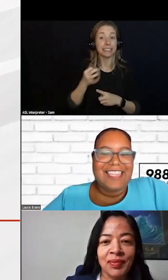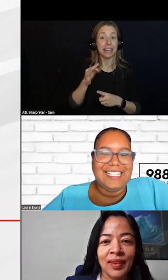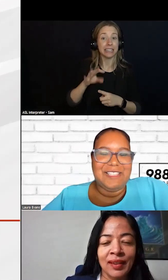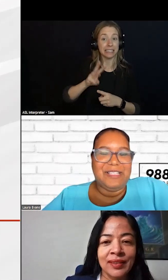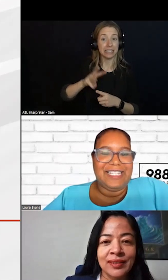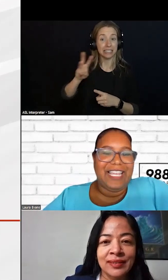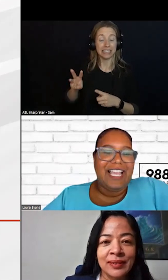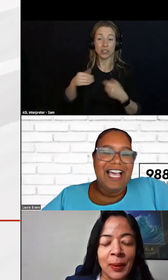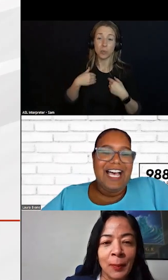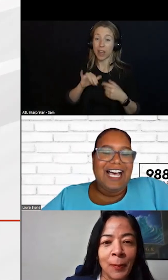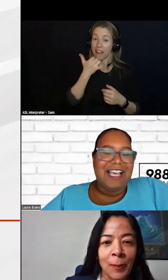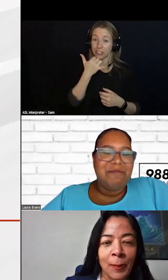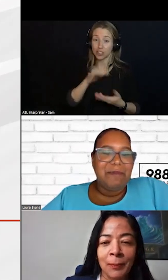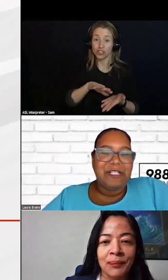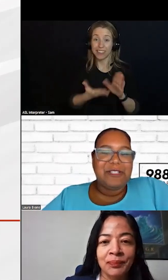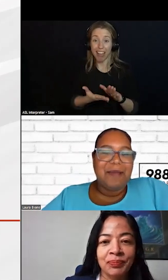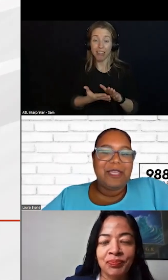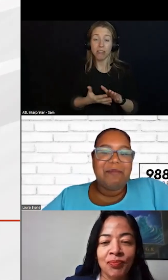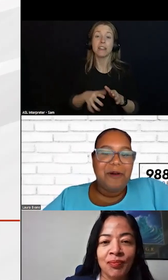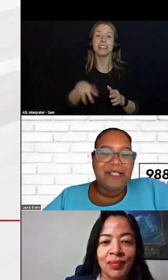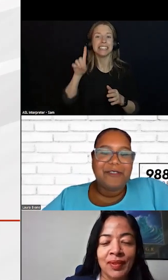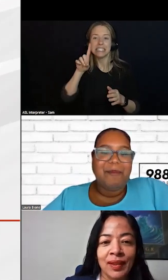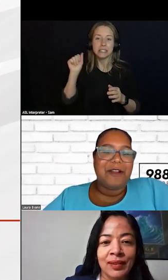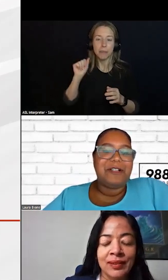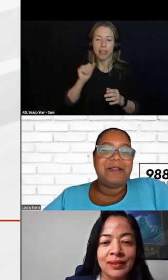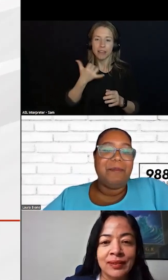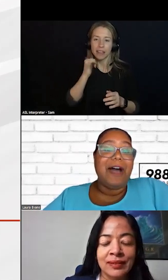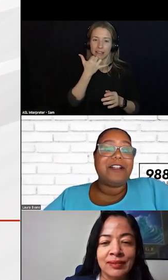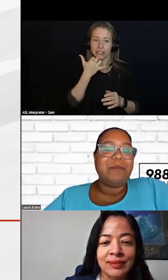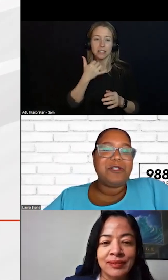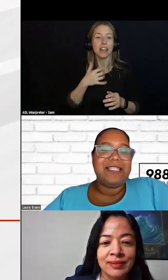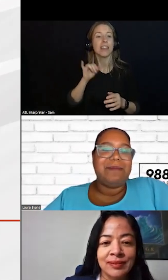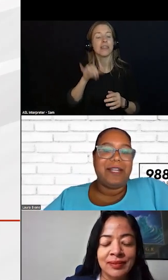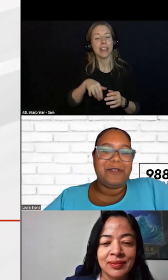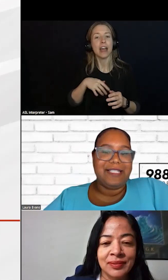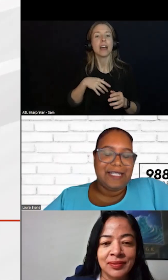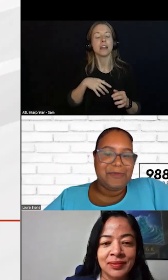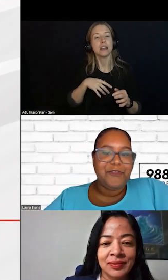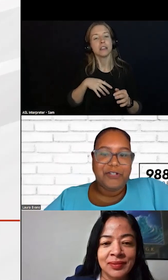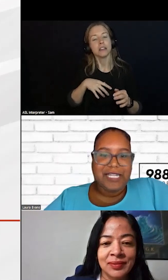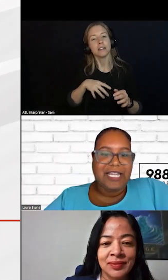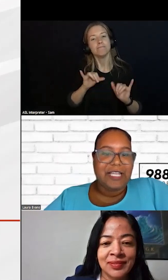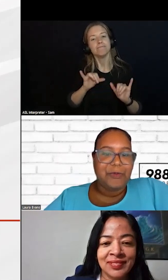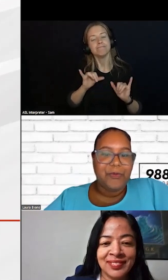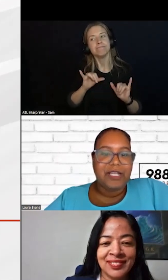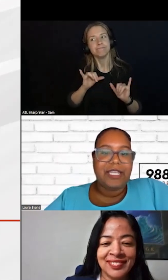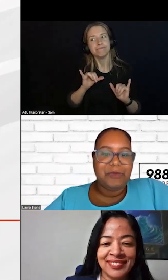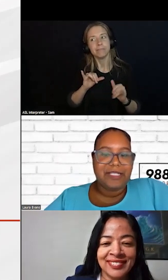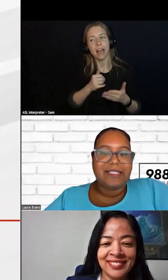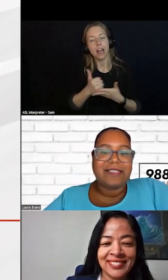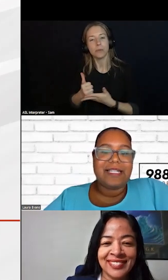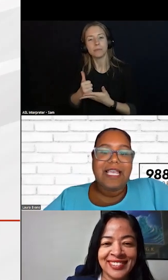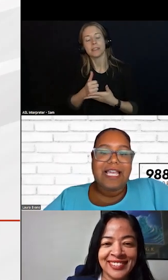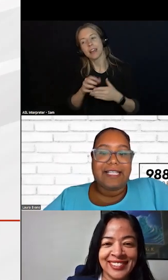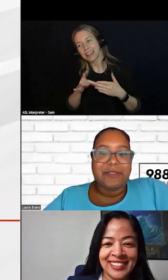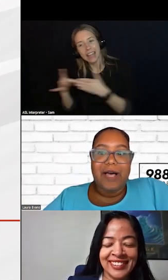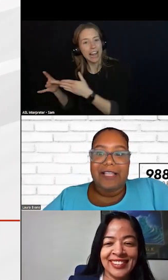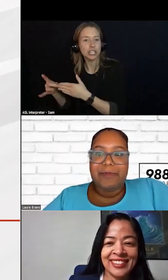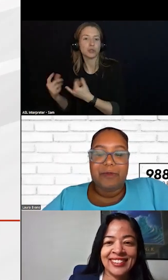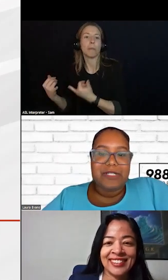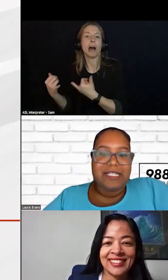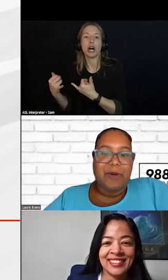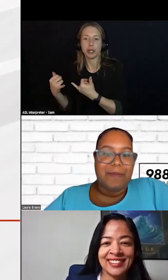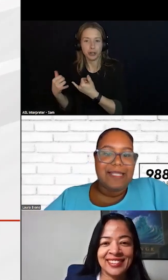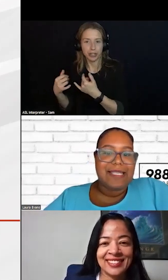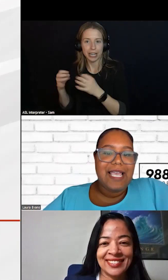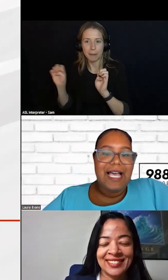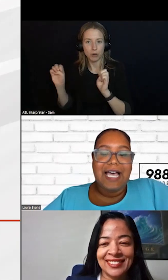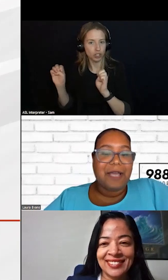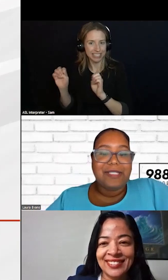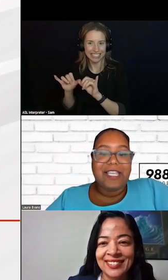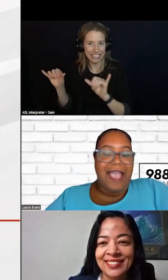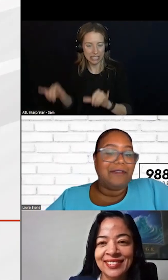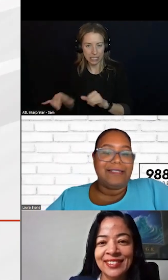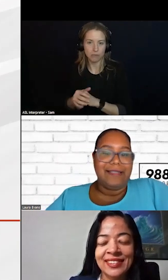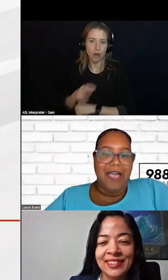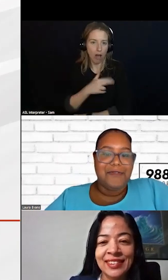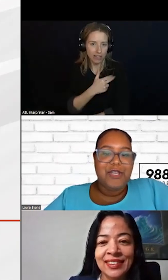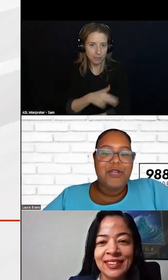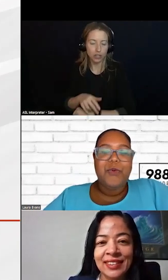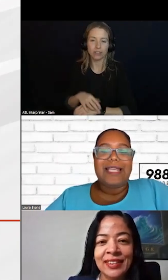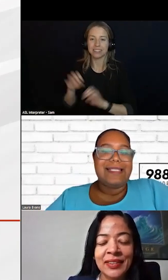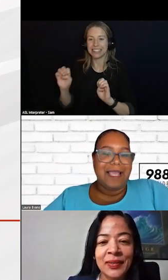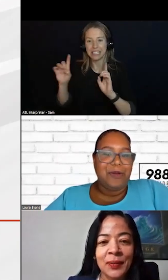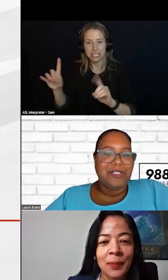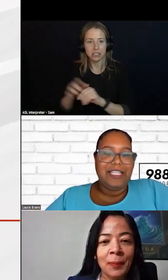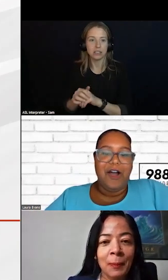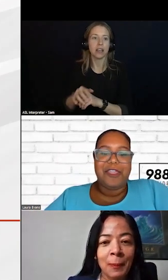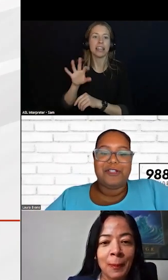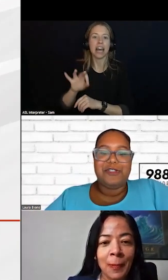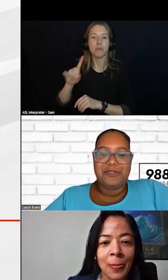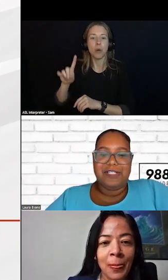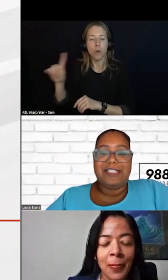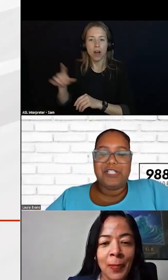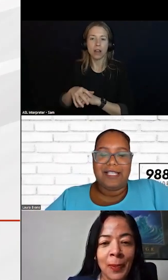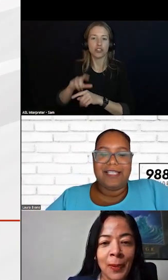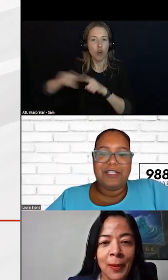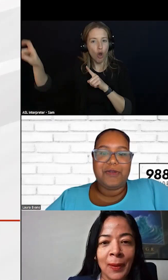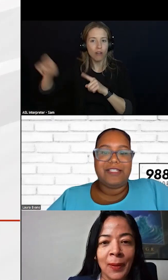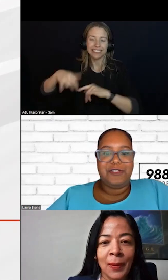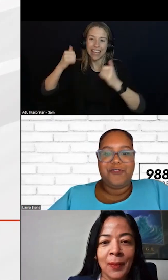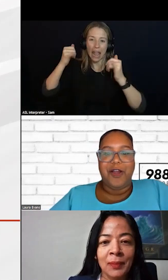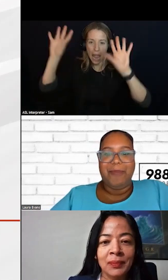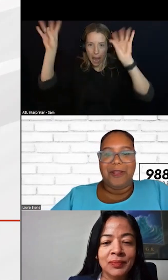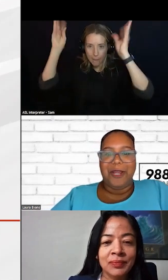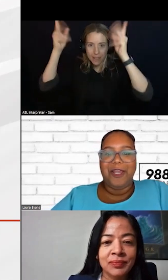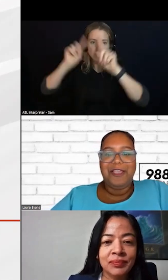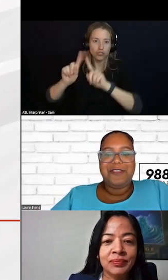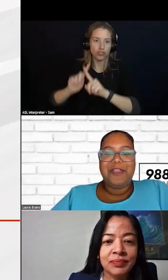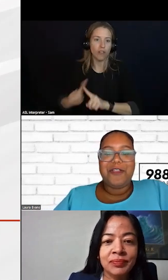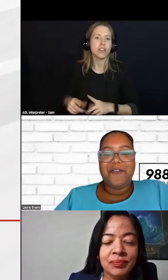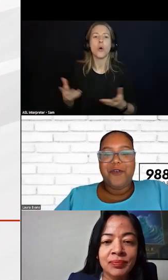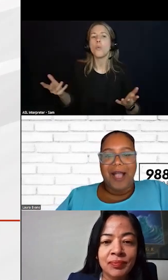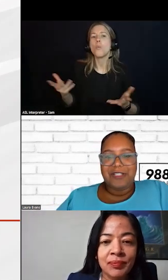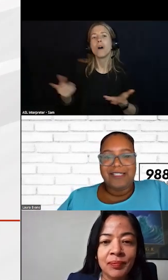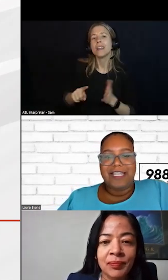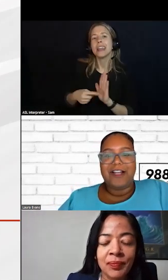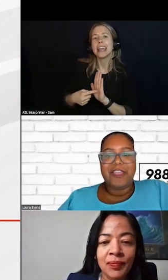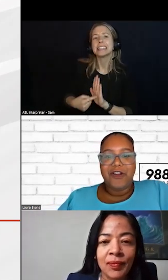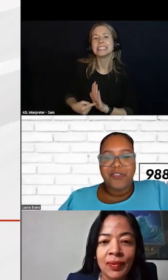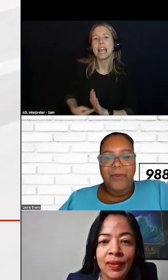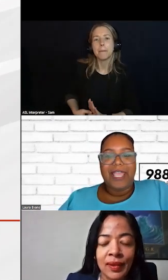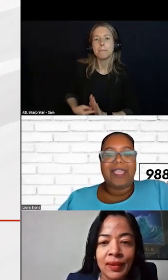DEATH AND DISABILITY -- (READING FROM SCREEN) SO THE FOUR OPTIONS HERE ARE THE EARTHQUAKE,